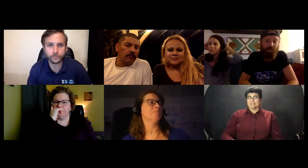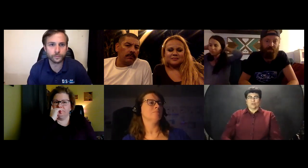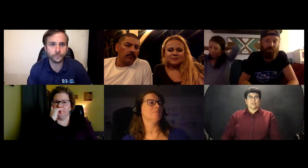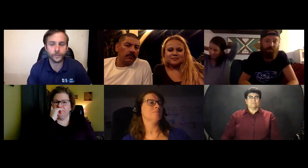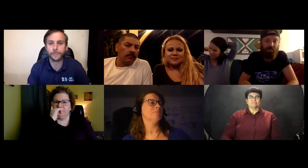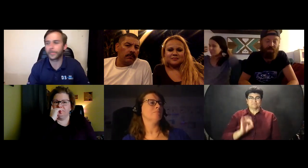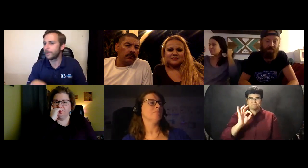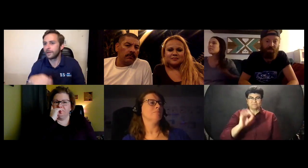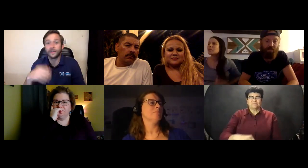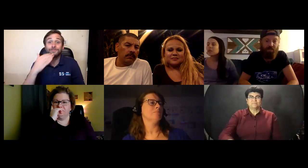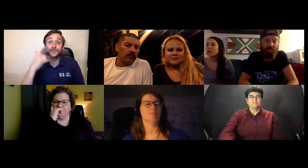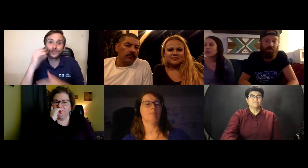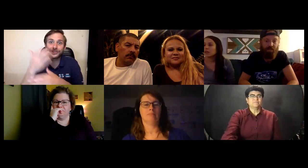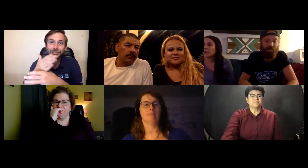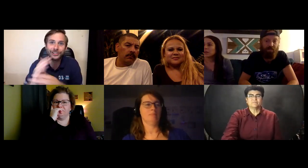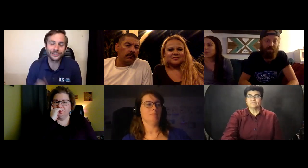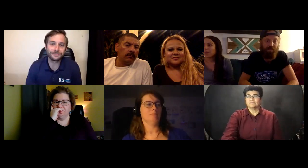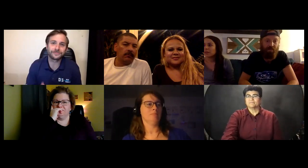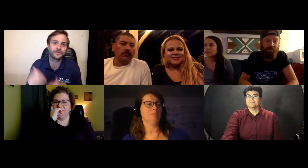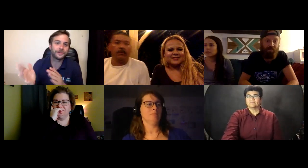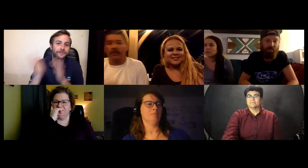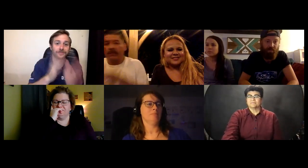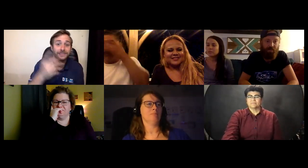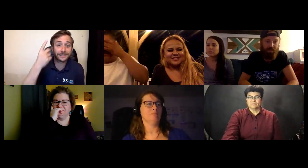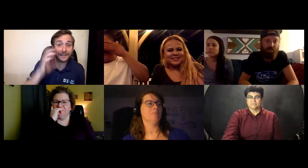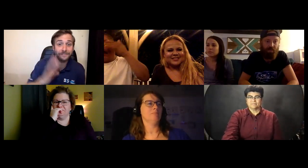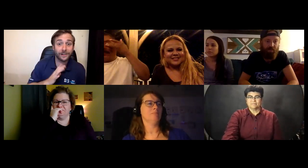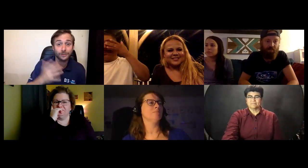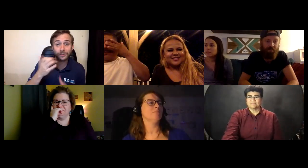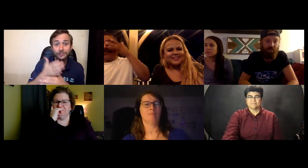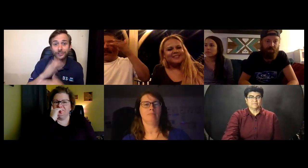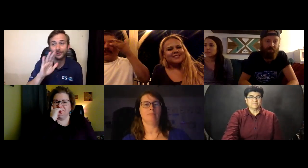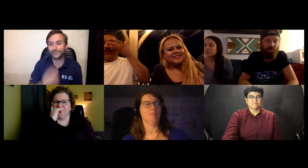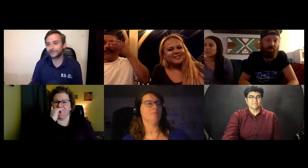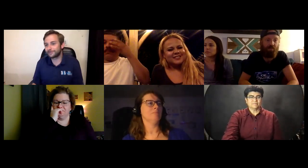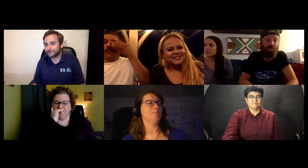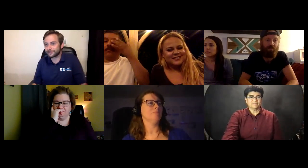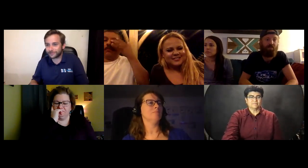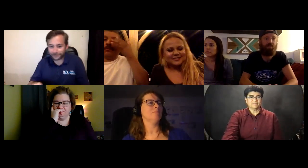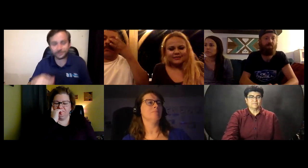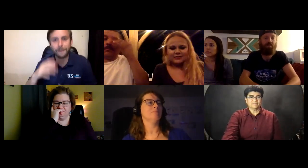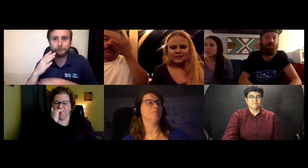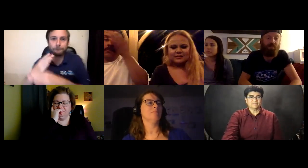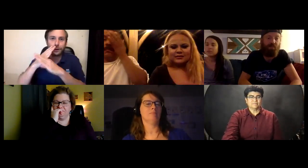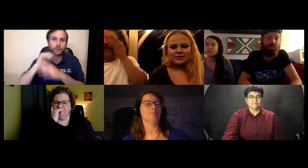great thank you so much for sharing all right